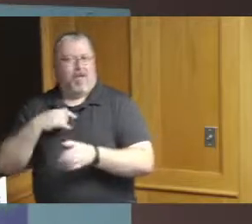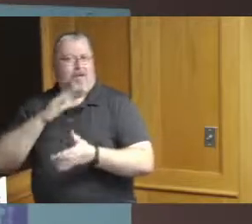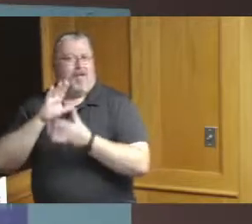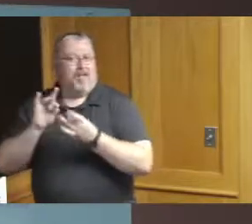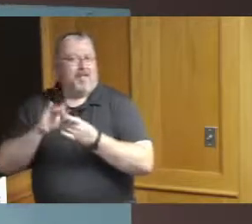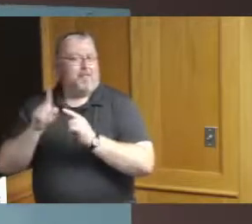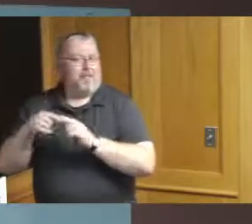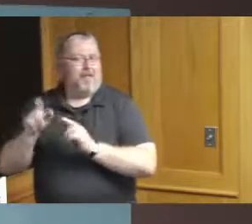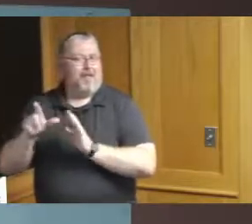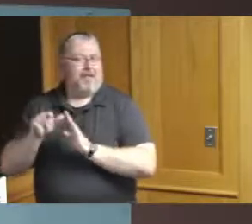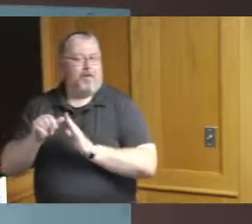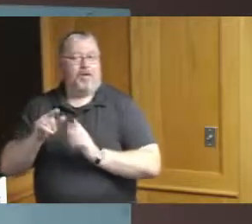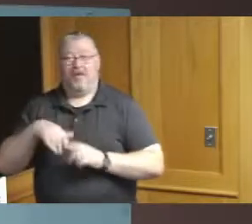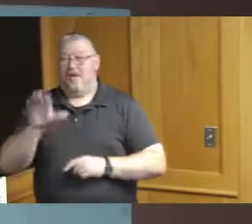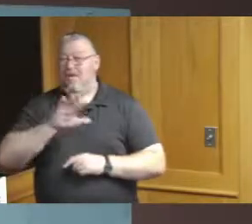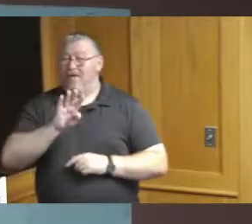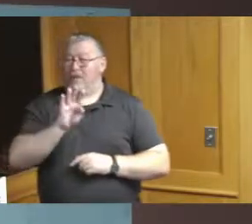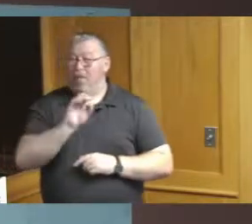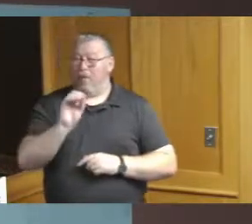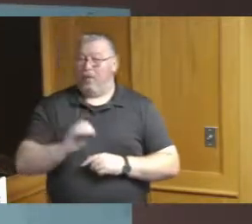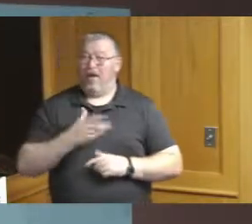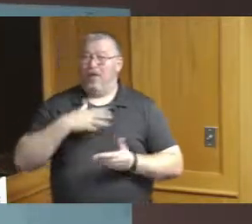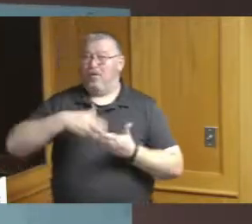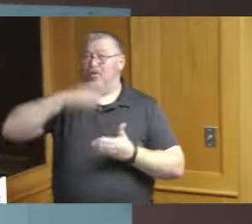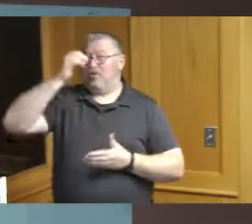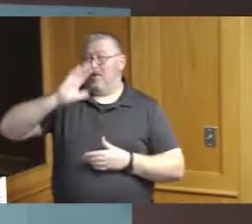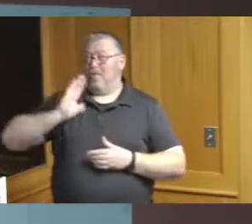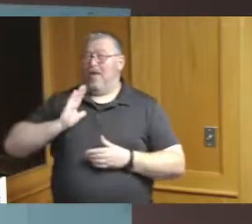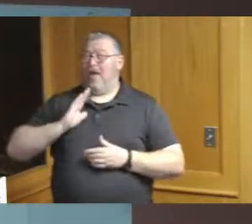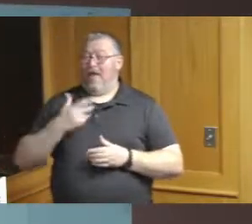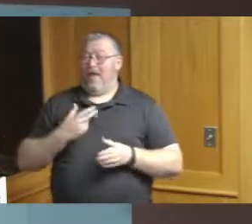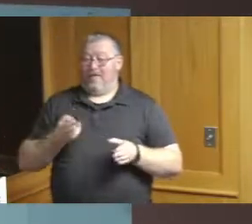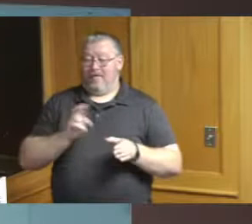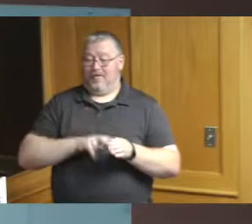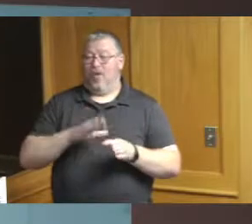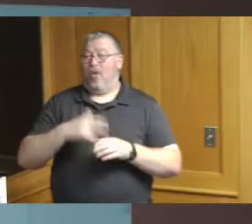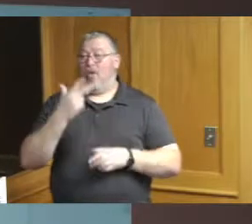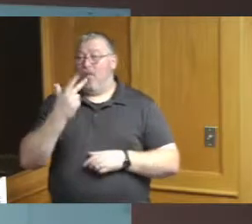about four percent of the students in the past have had to take three buses to school